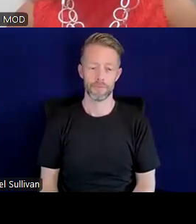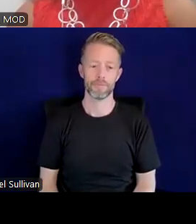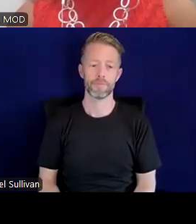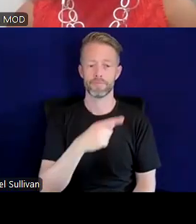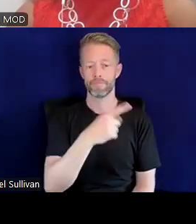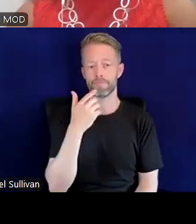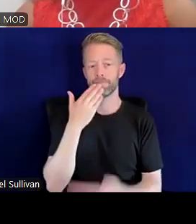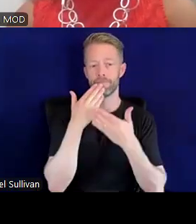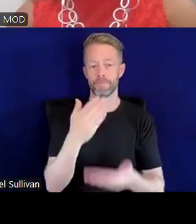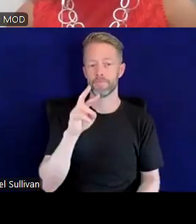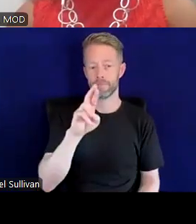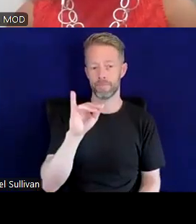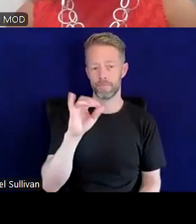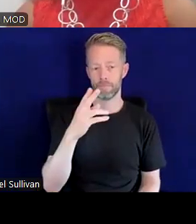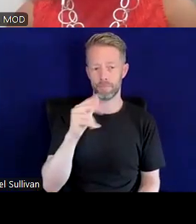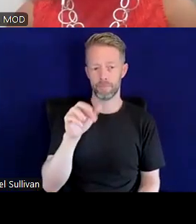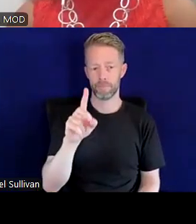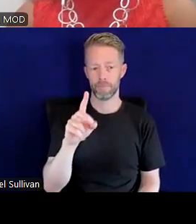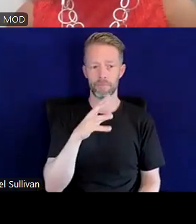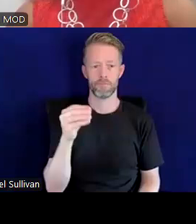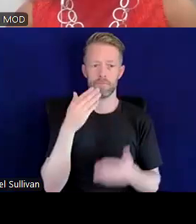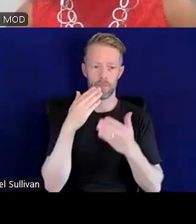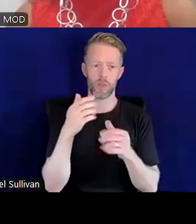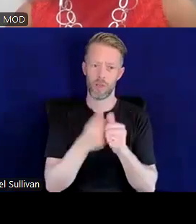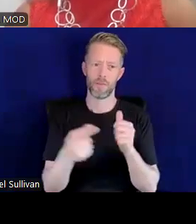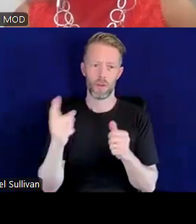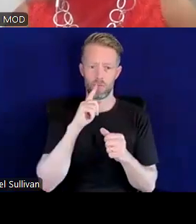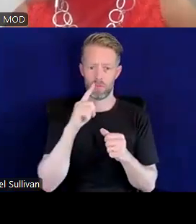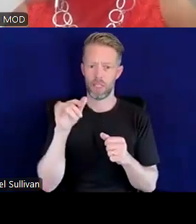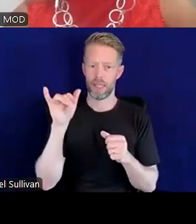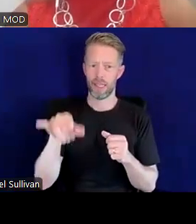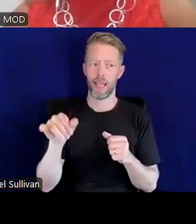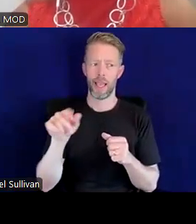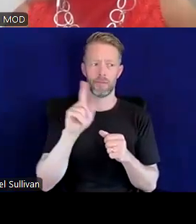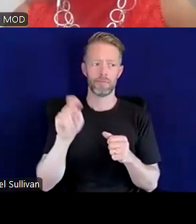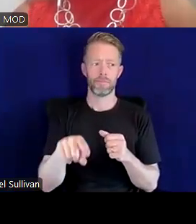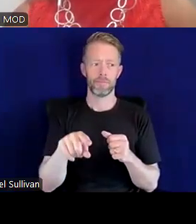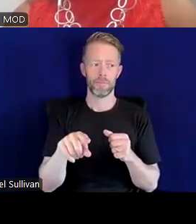Bill: Thank you, Richard. Thank you to all of us. I think that question really opened up